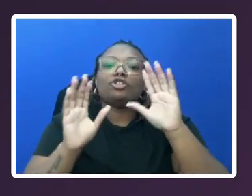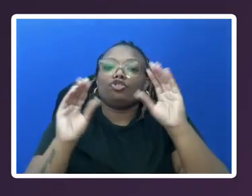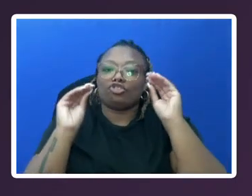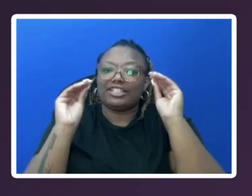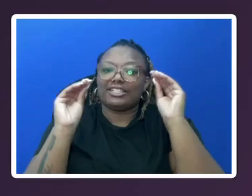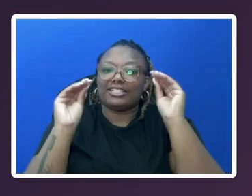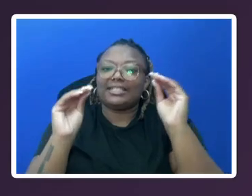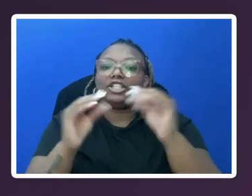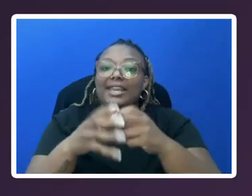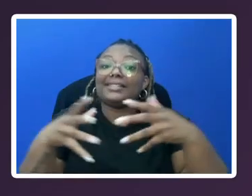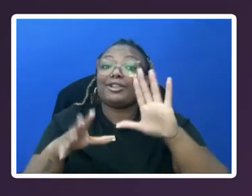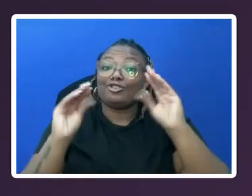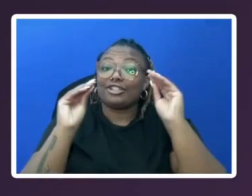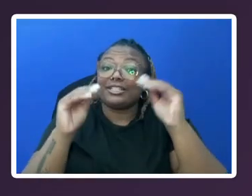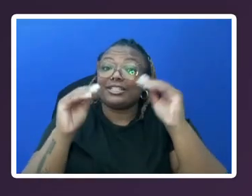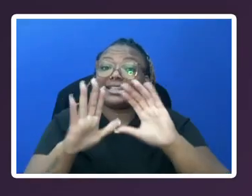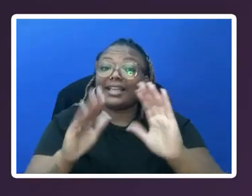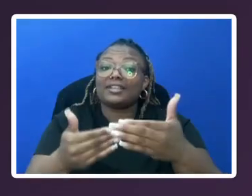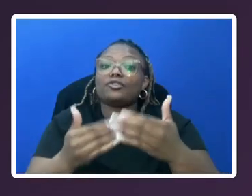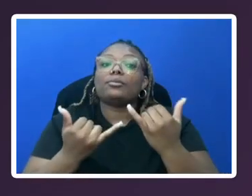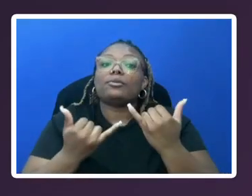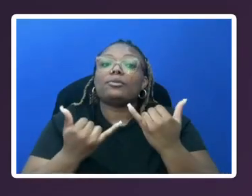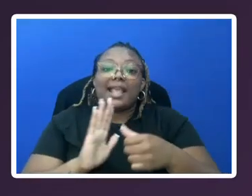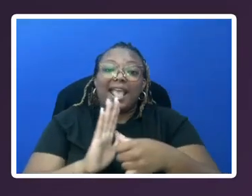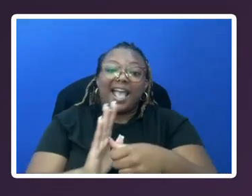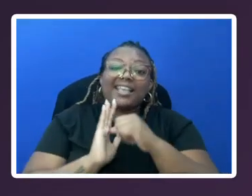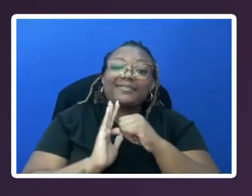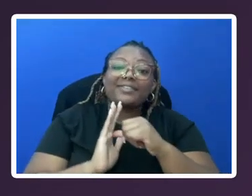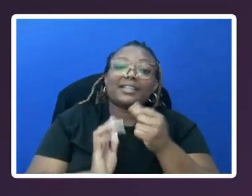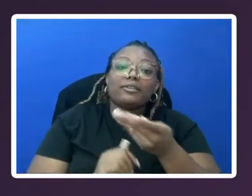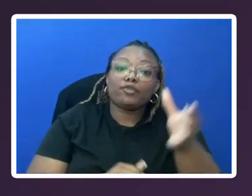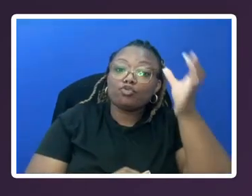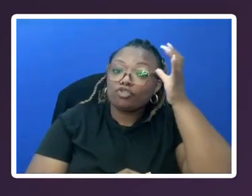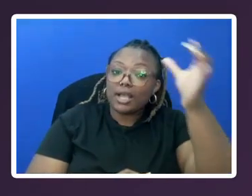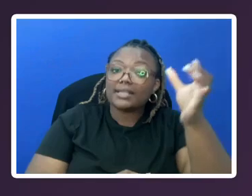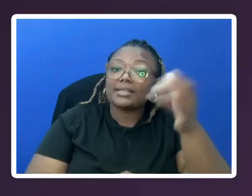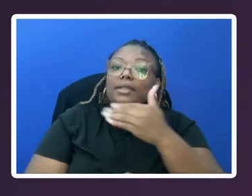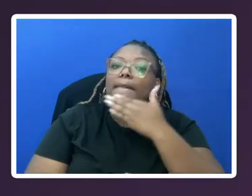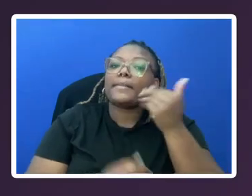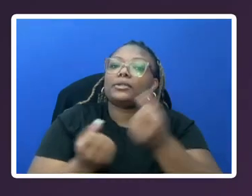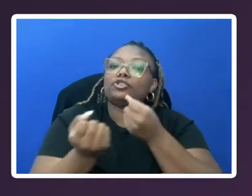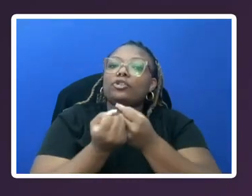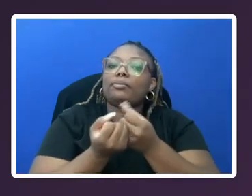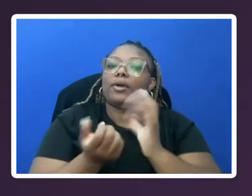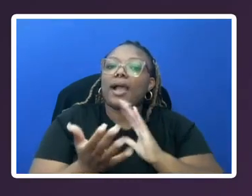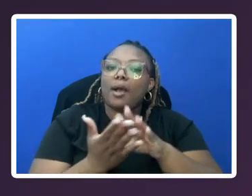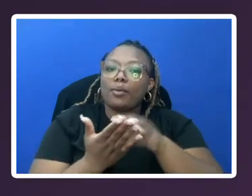For today, I've highlighted a key concept that best supports our learning for today's session: